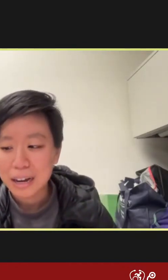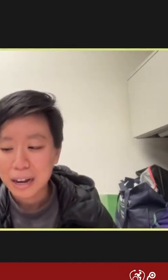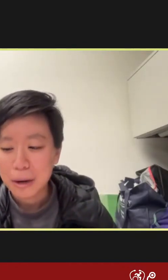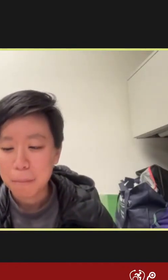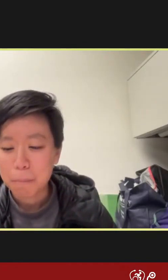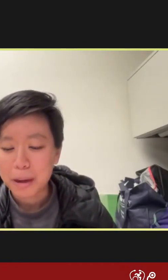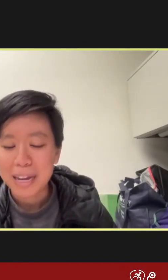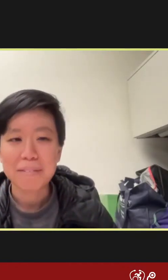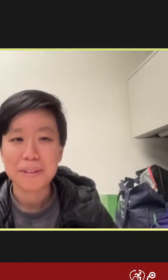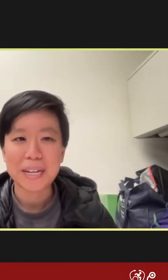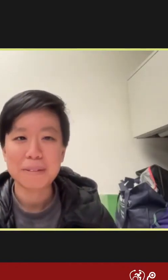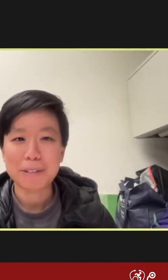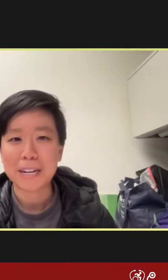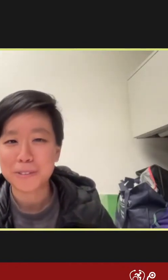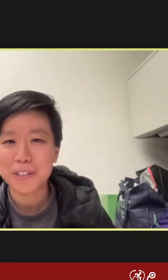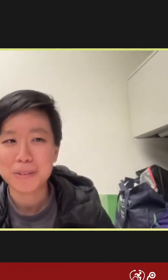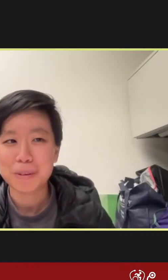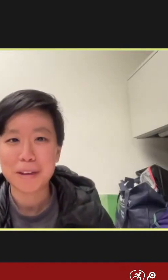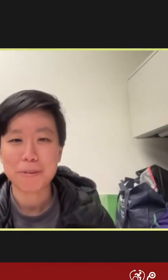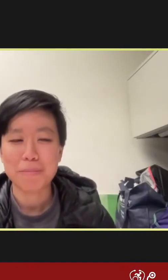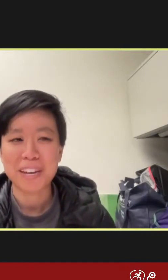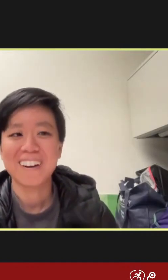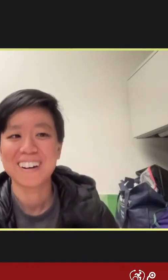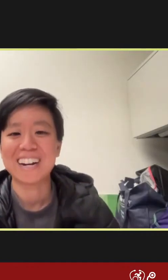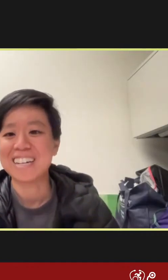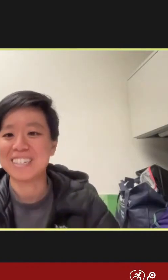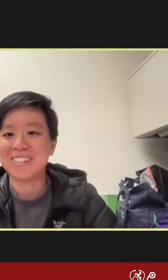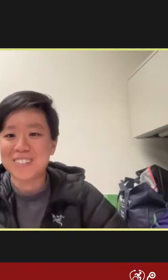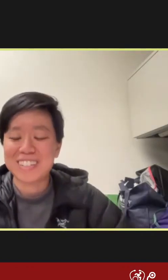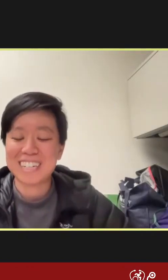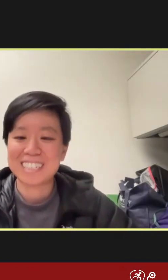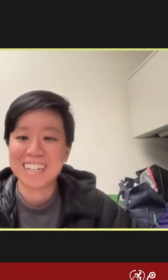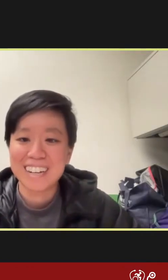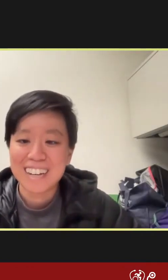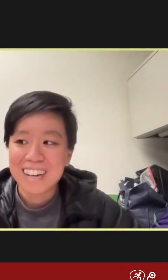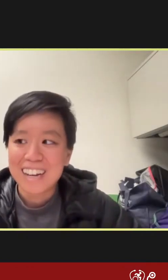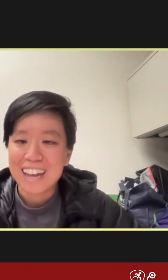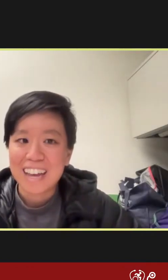I have the kind of tired look you get from being on an ICU rotation and